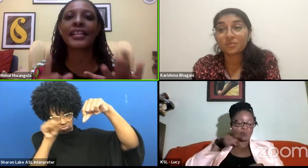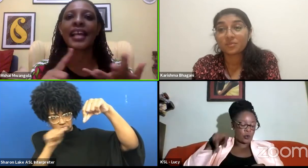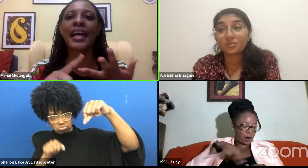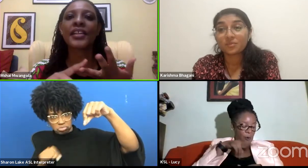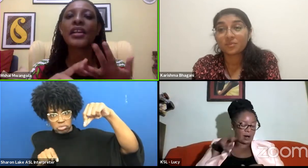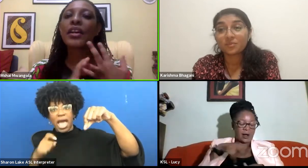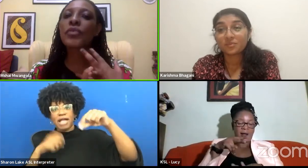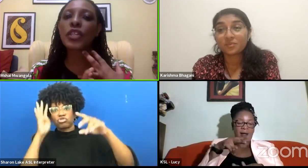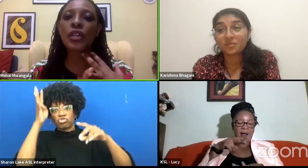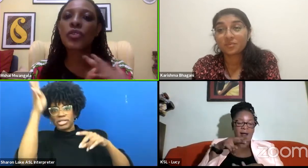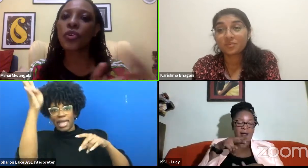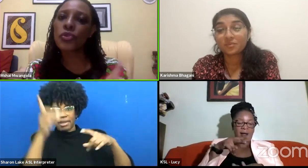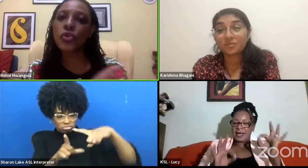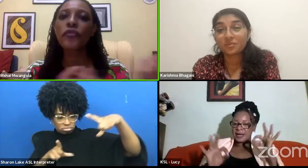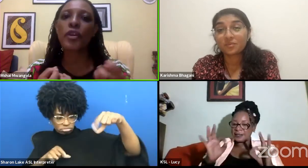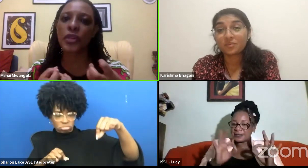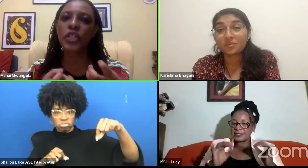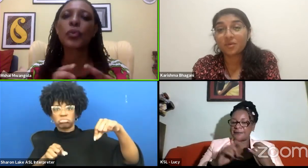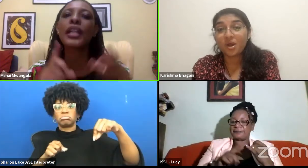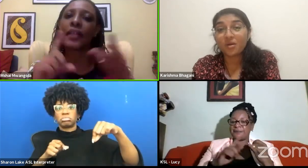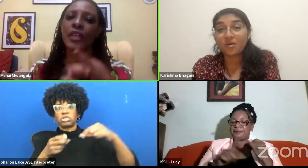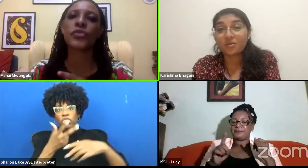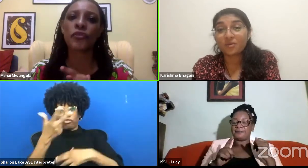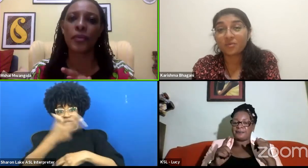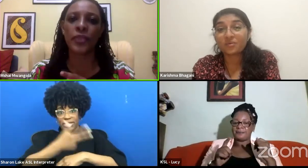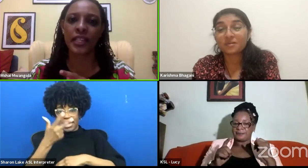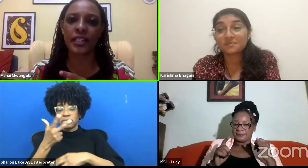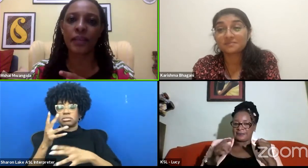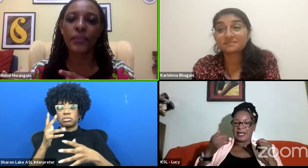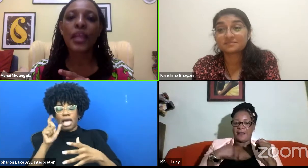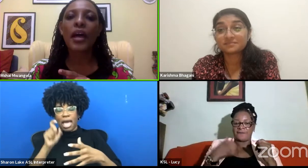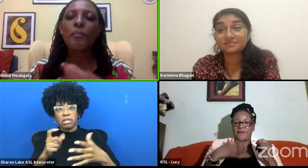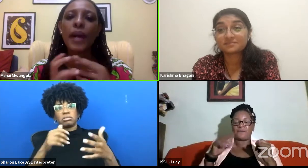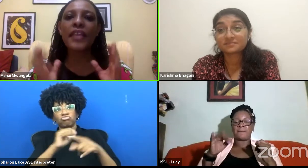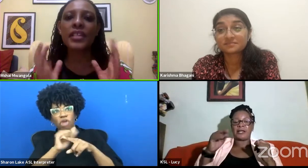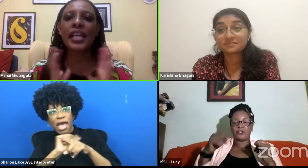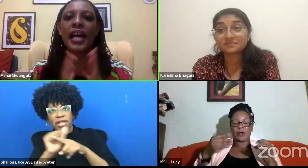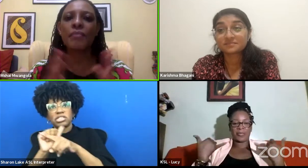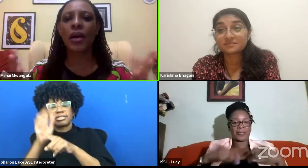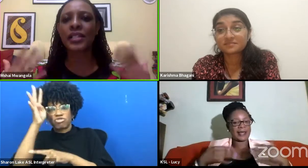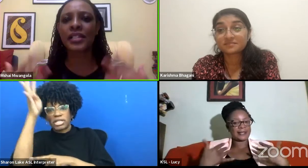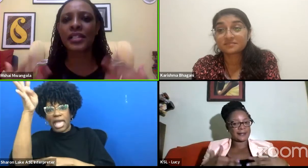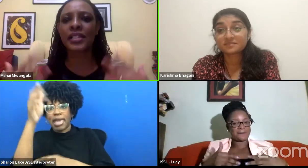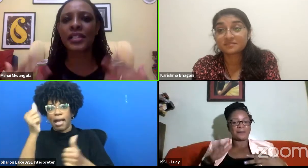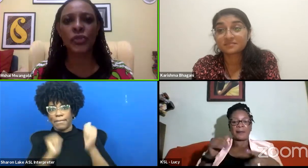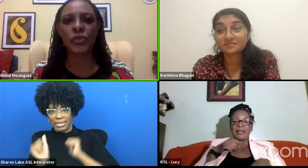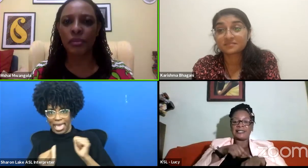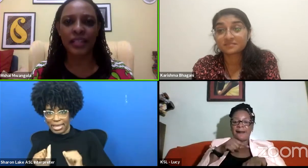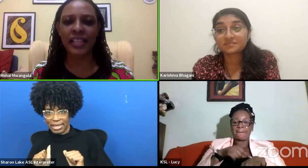that drew from ritual and then drew from theater. By the time I was done with those three months,